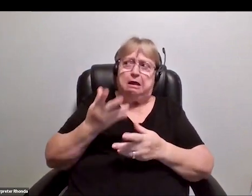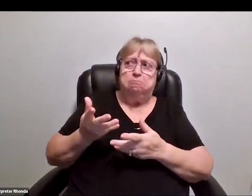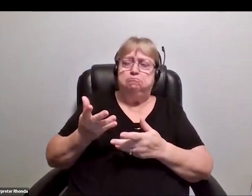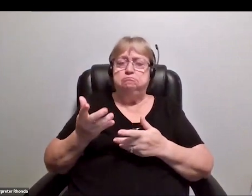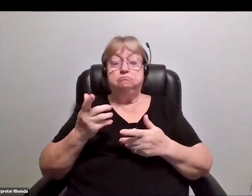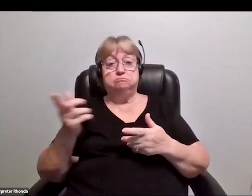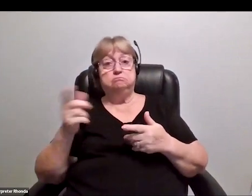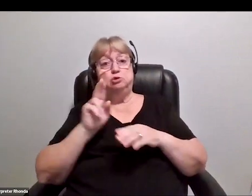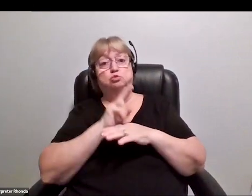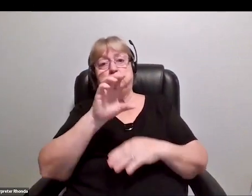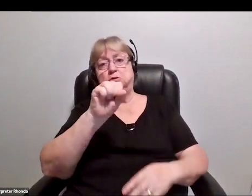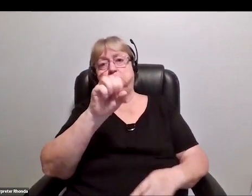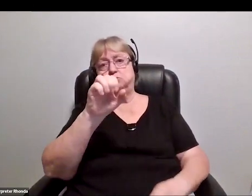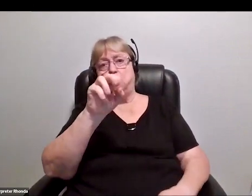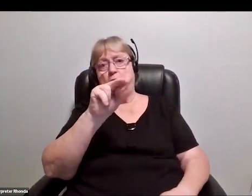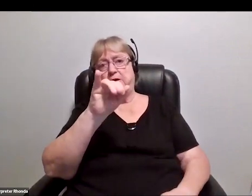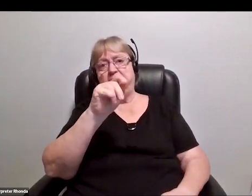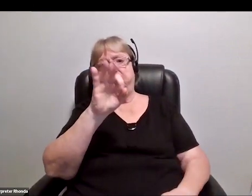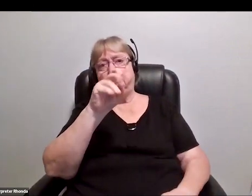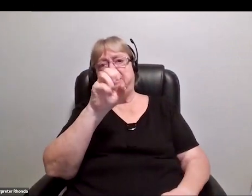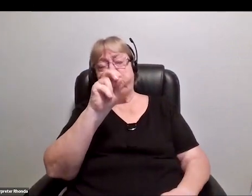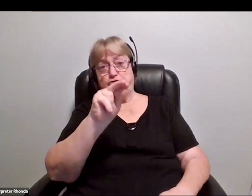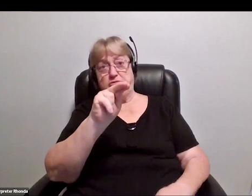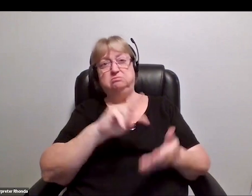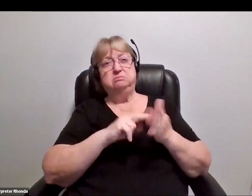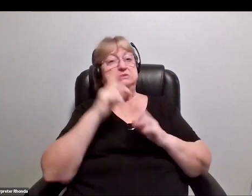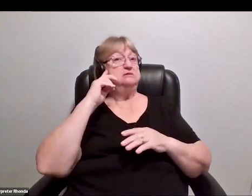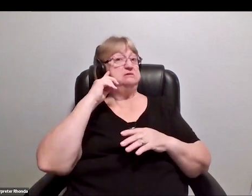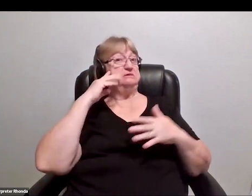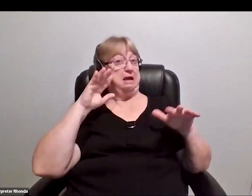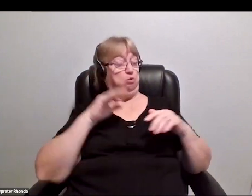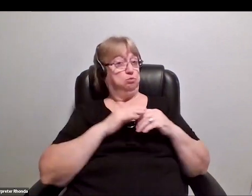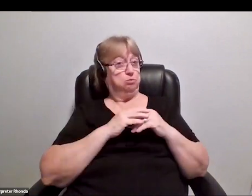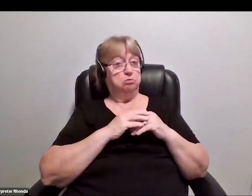to interact with data. It happened to be the summer before the 2017 solar eclipse.